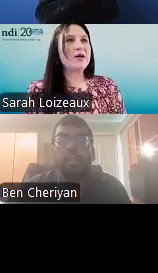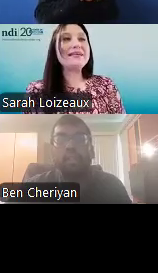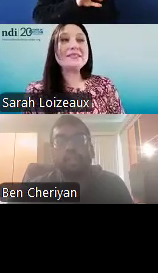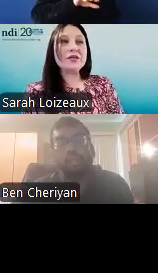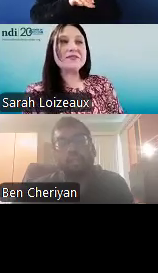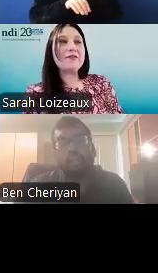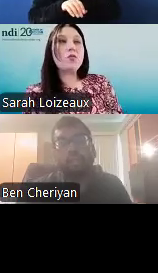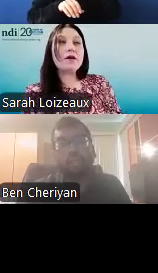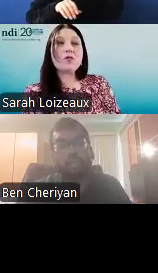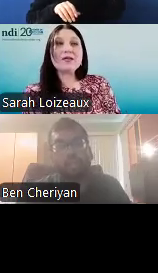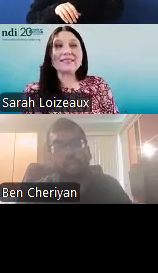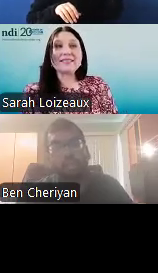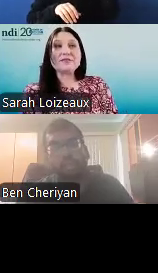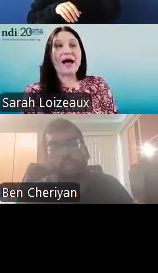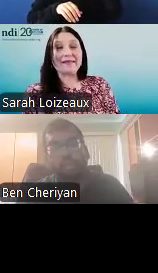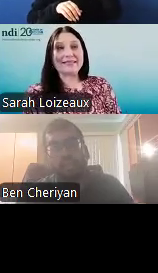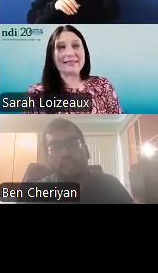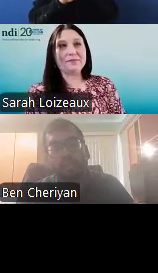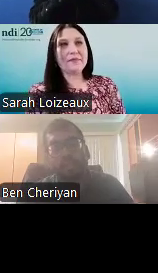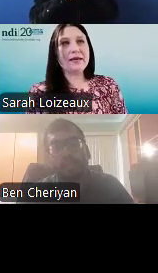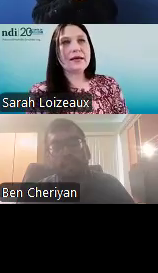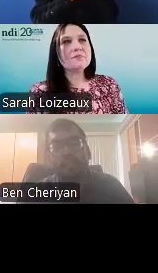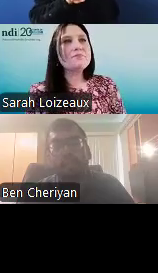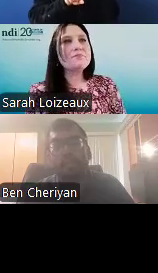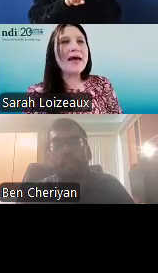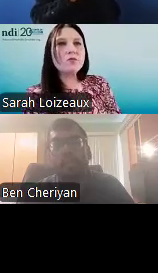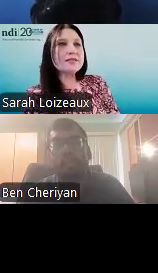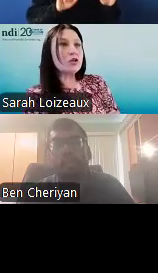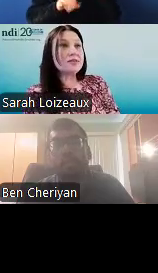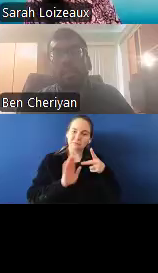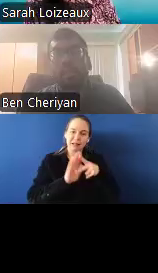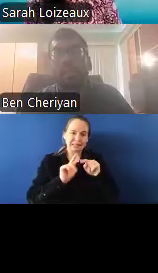where he serves on the Workforce Systems Policy Team. Ben works closely with the